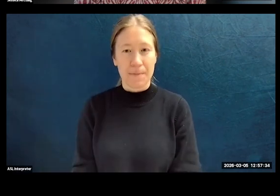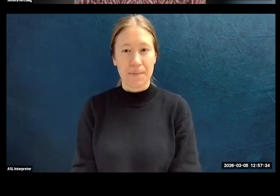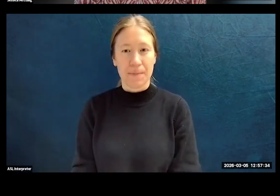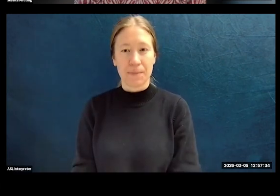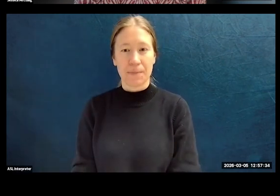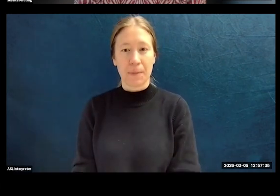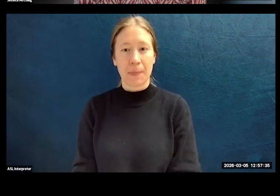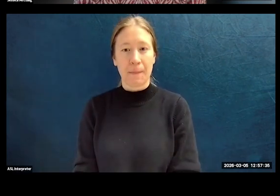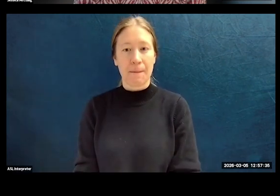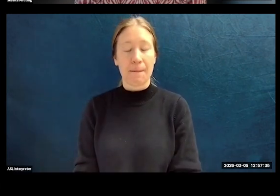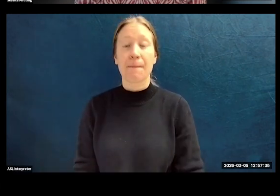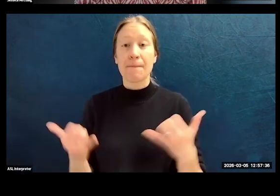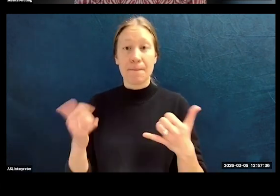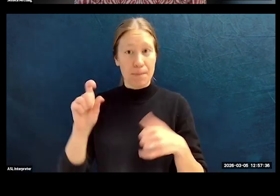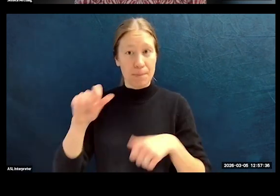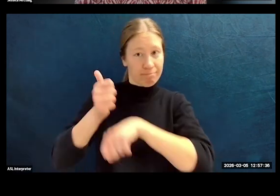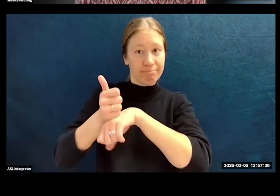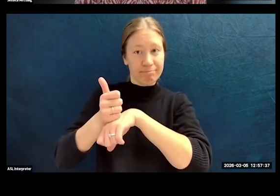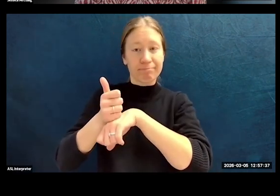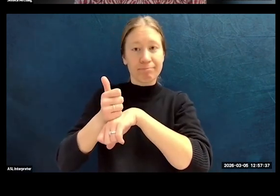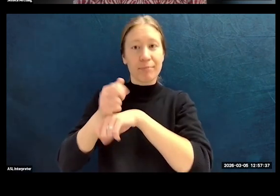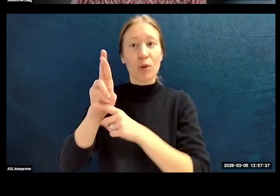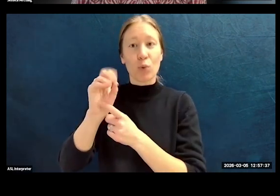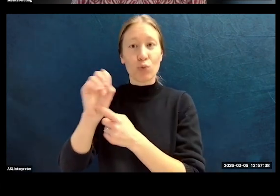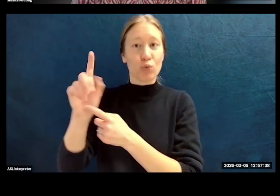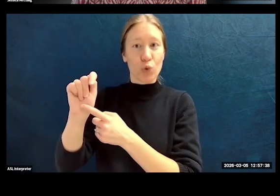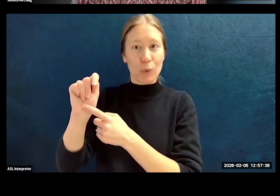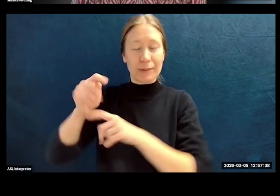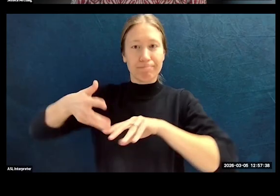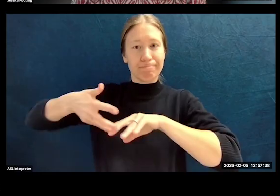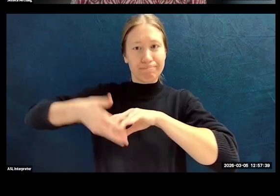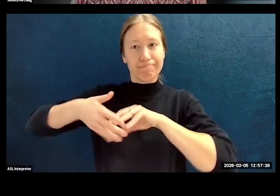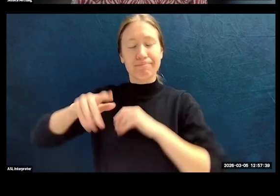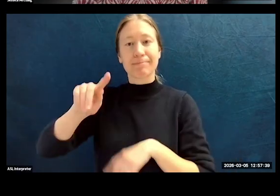Now, we need to add a root tag to this tags root. This is always a document tag.